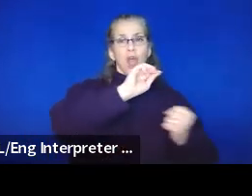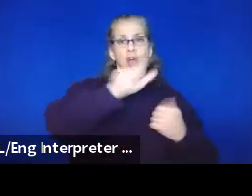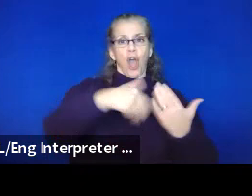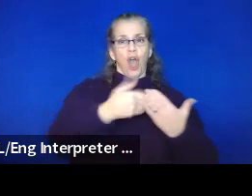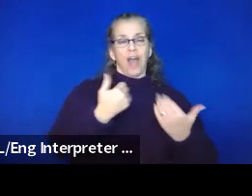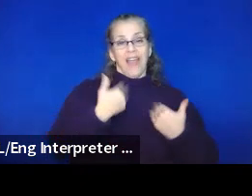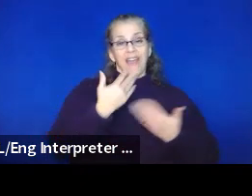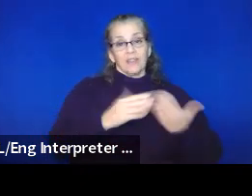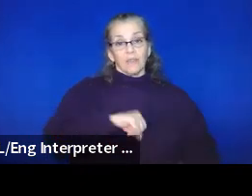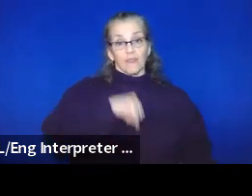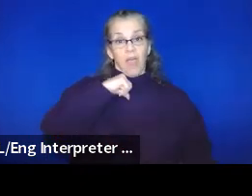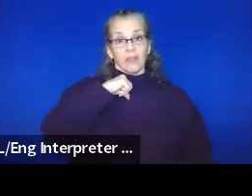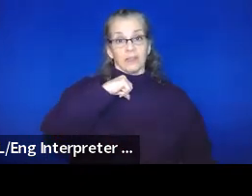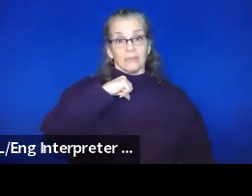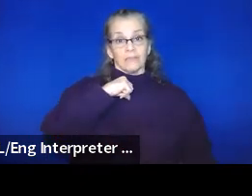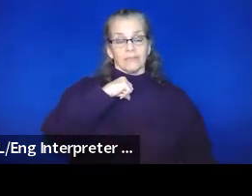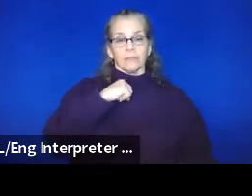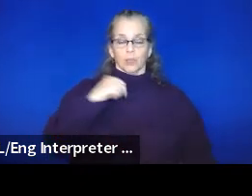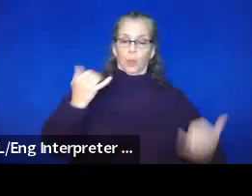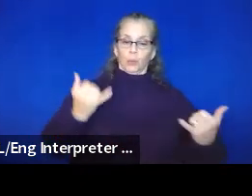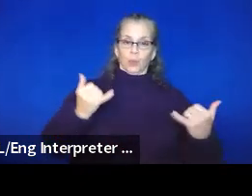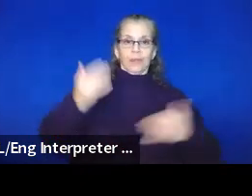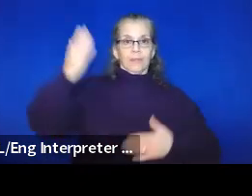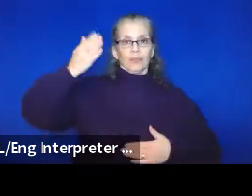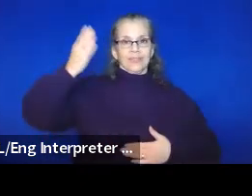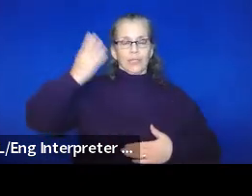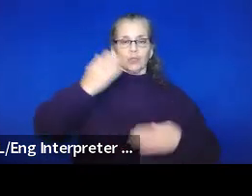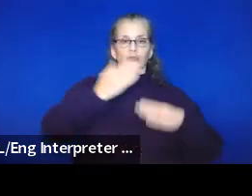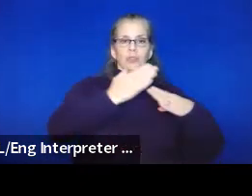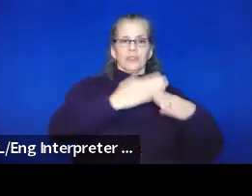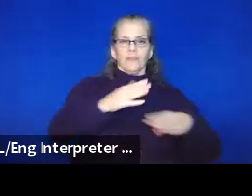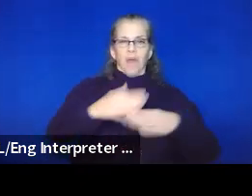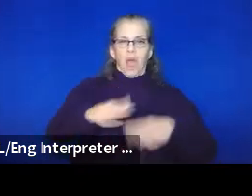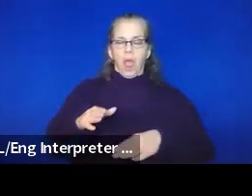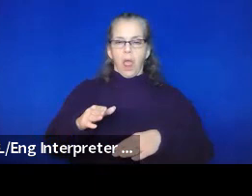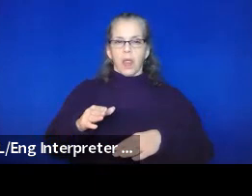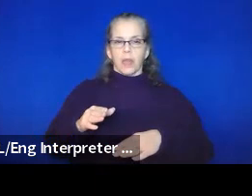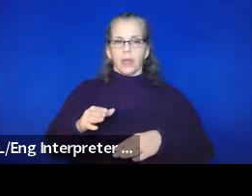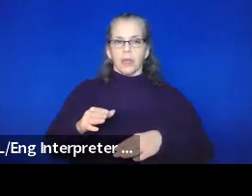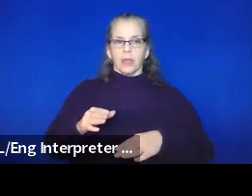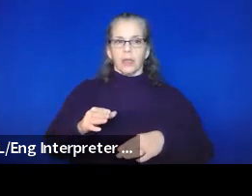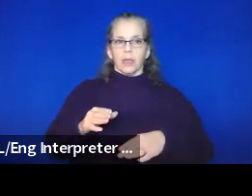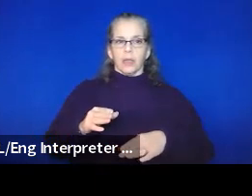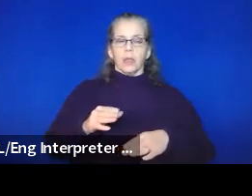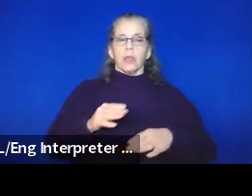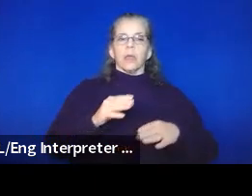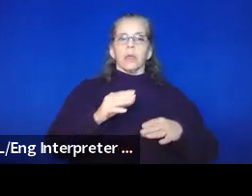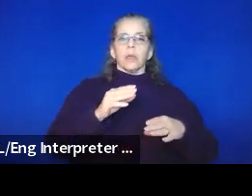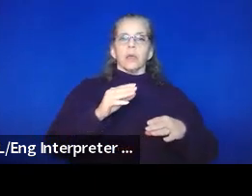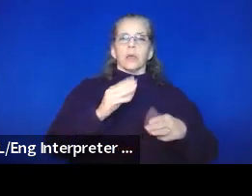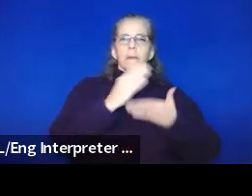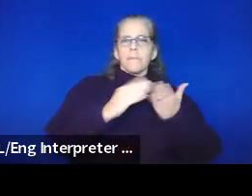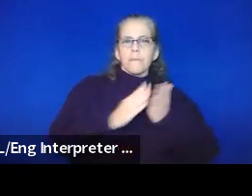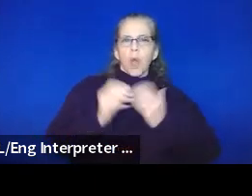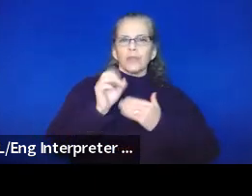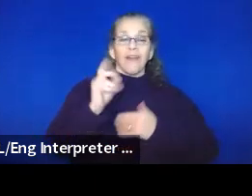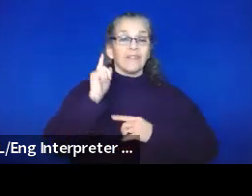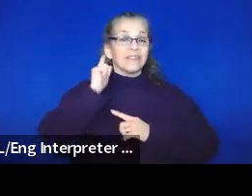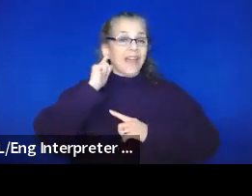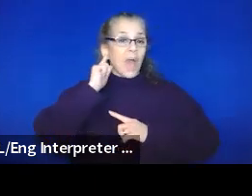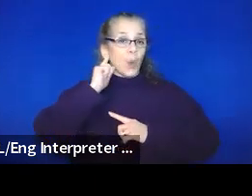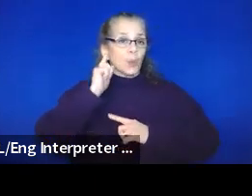So, this presentation is divided up into key features of sound, how the brain processes,